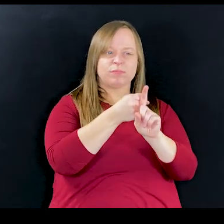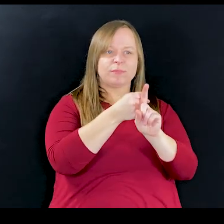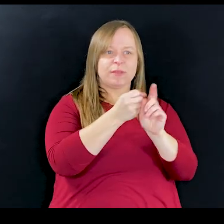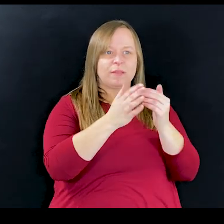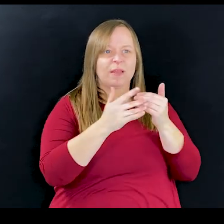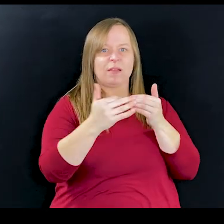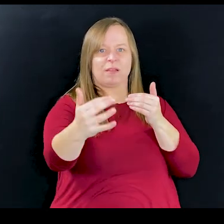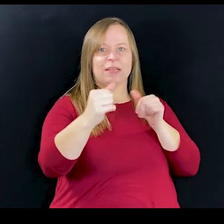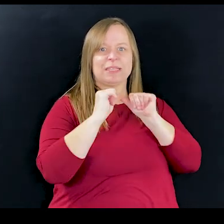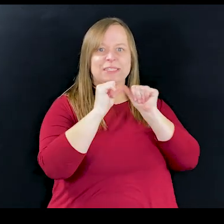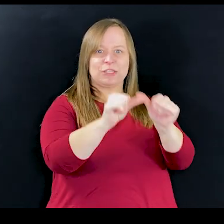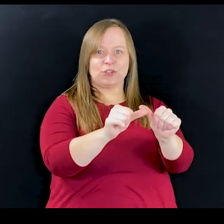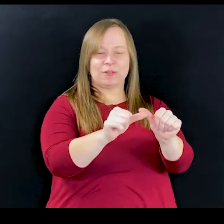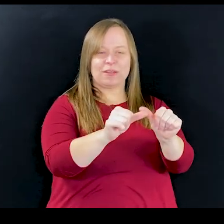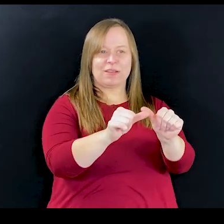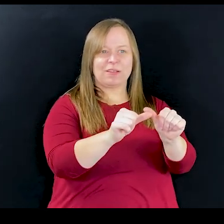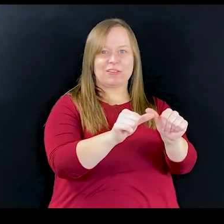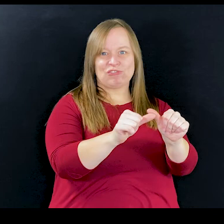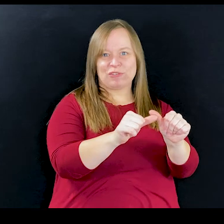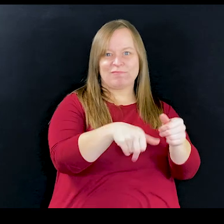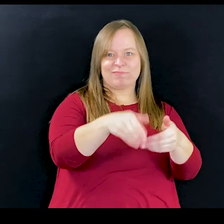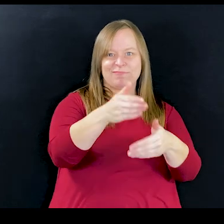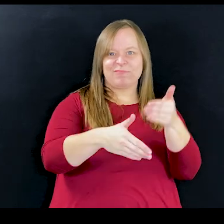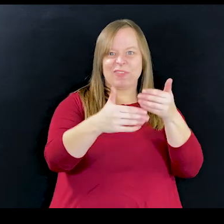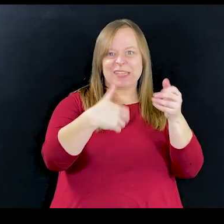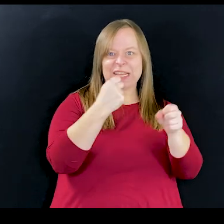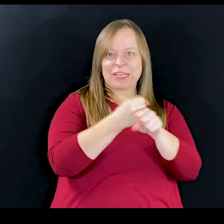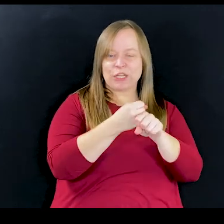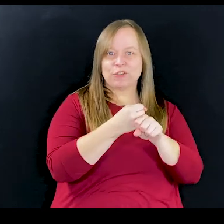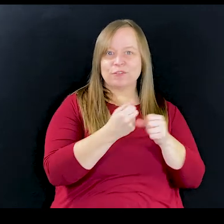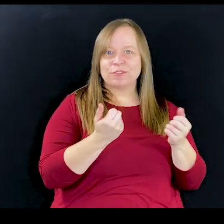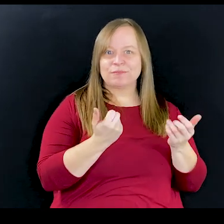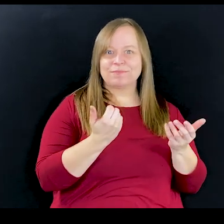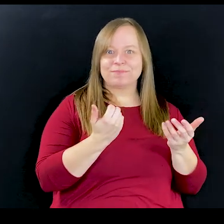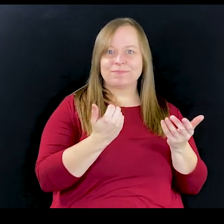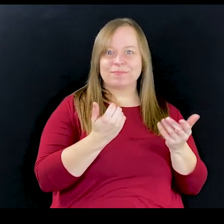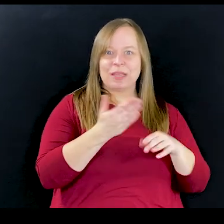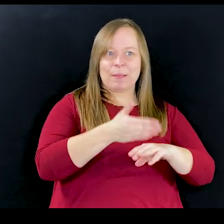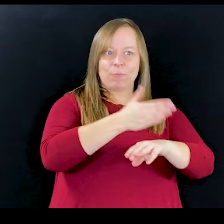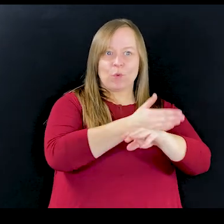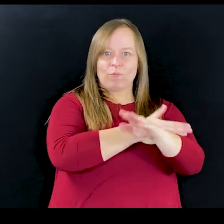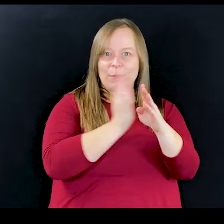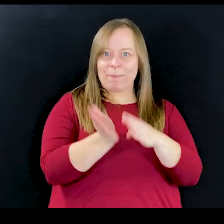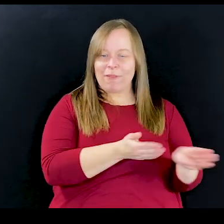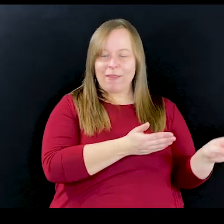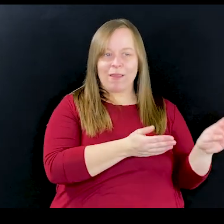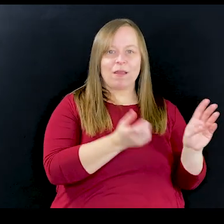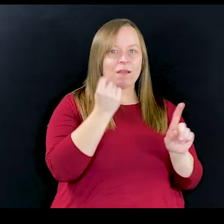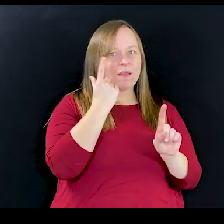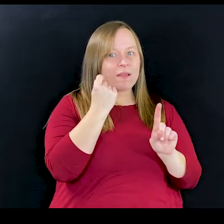And then it'll continue on for the duration of the 10-year improvement plan.